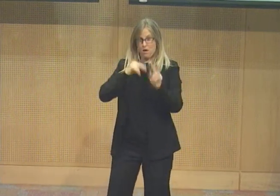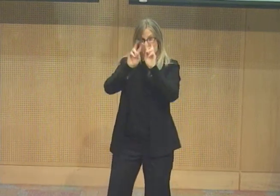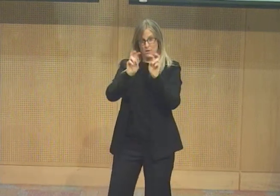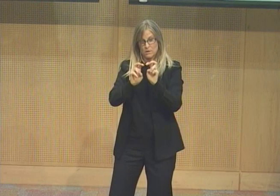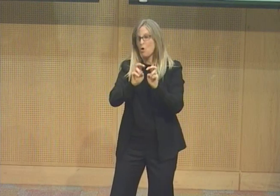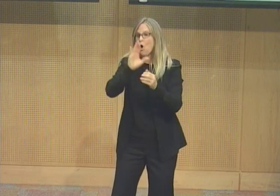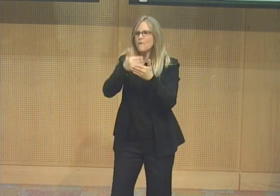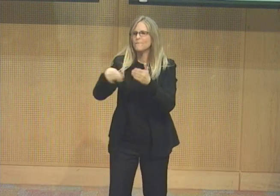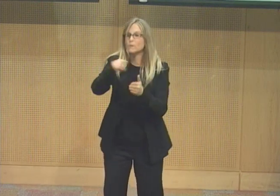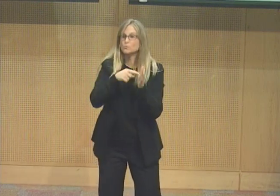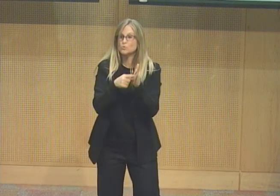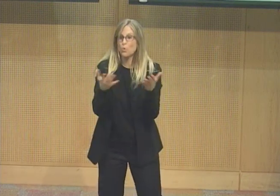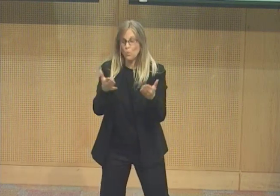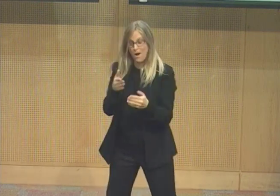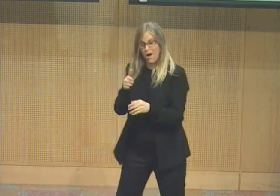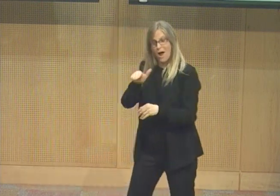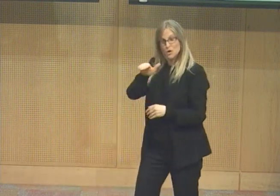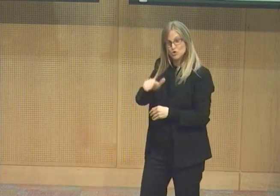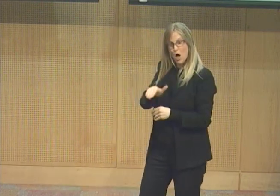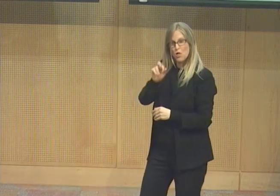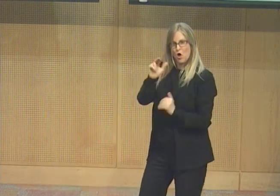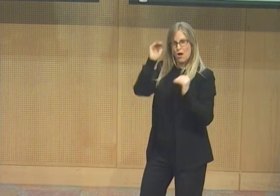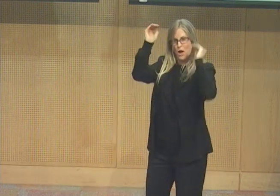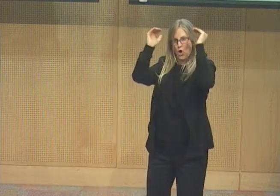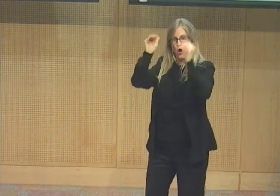All of the 86 articles upon assessment